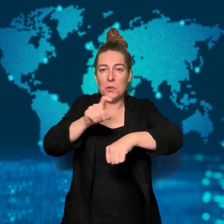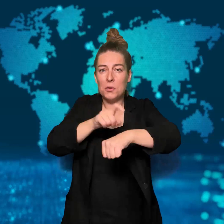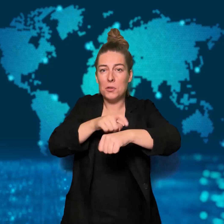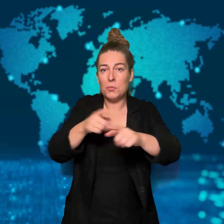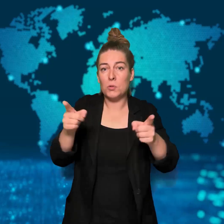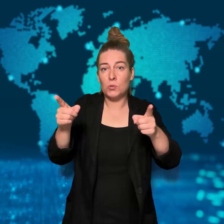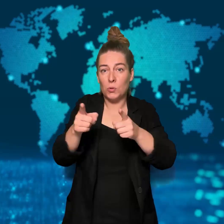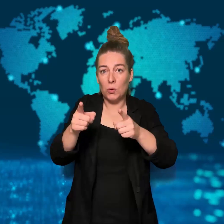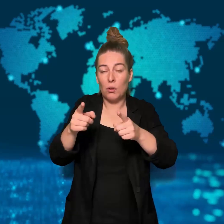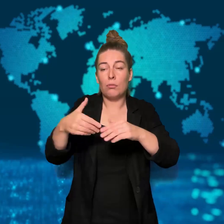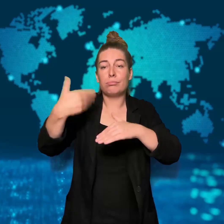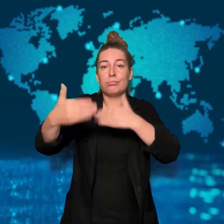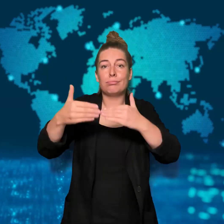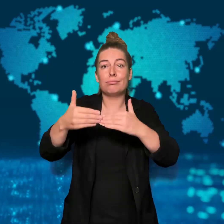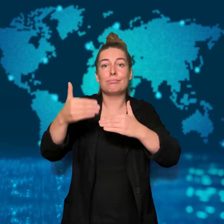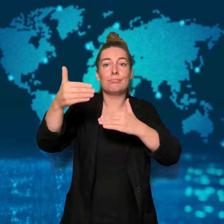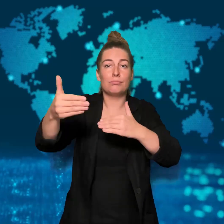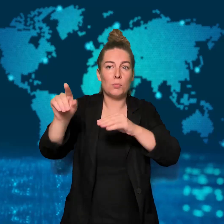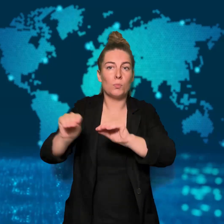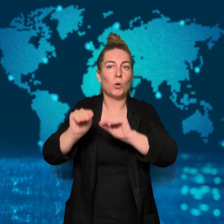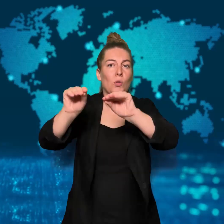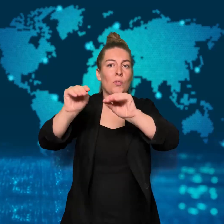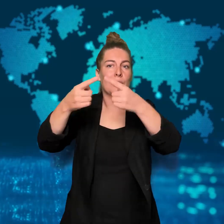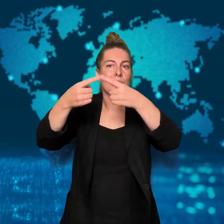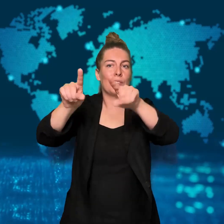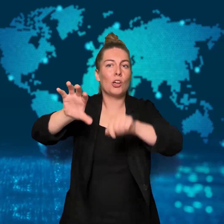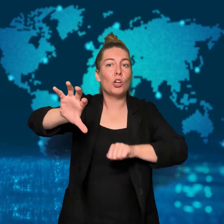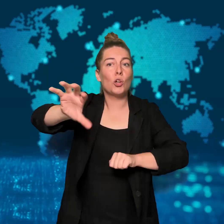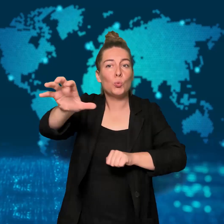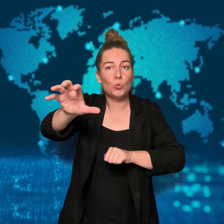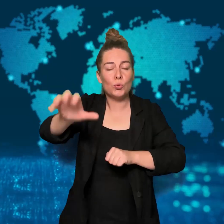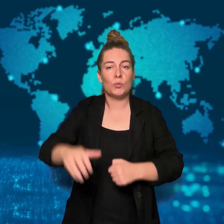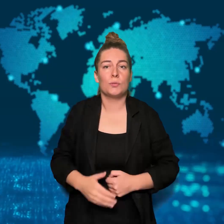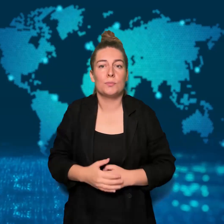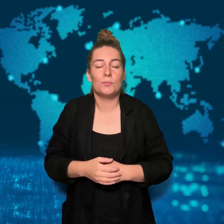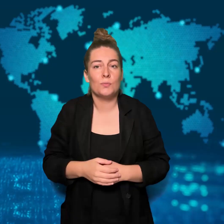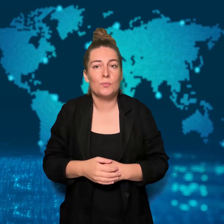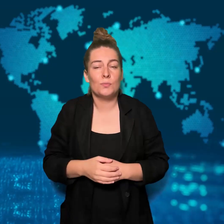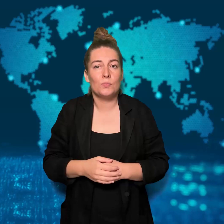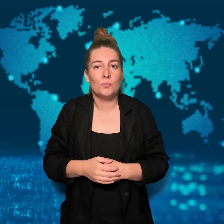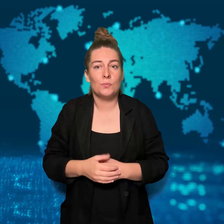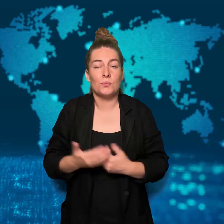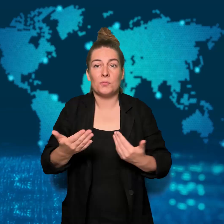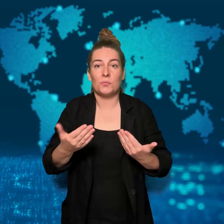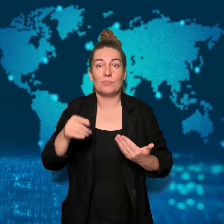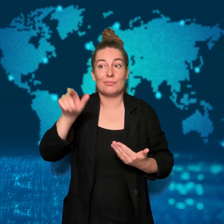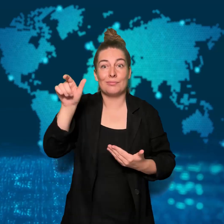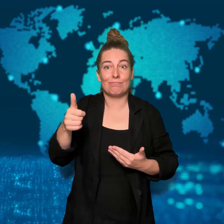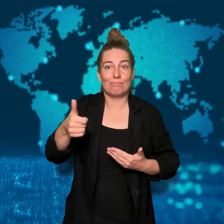protection status while they are traveling or while they are in a third country,